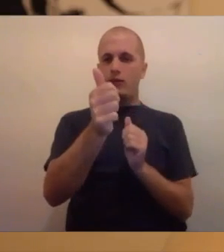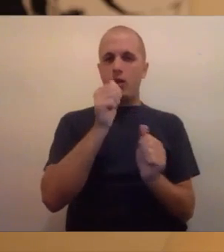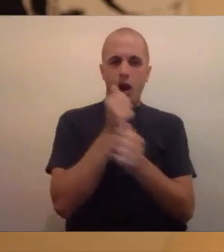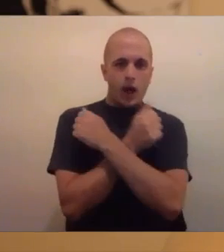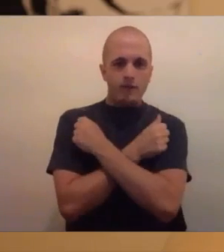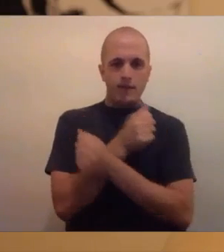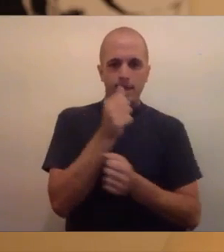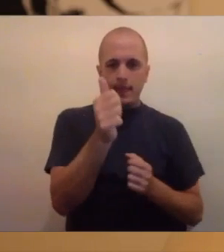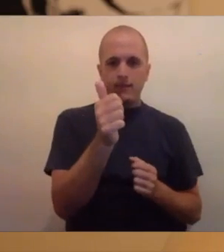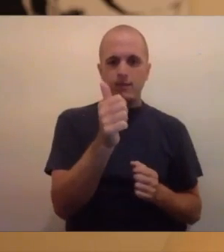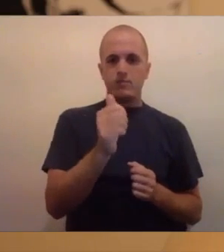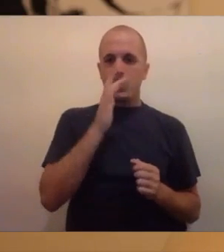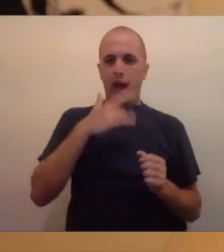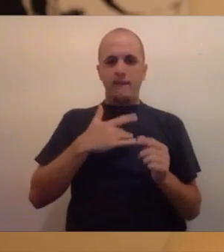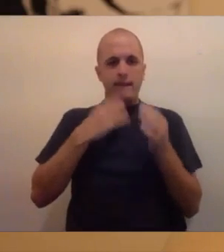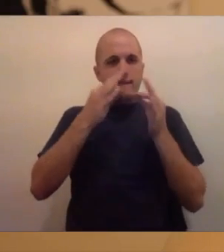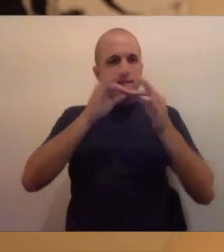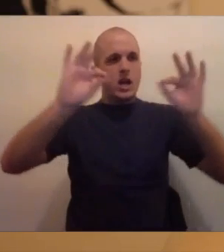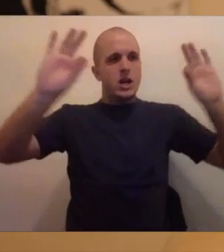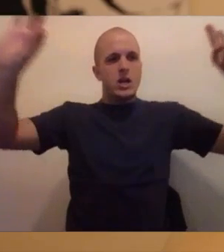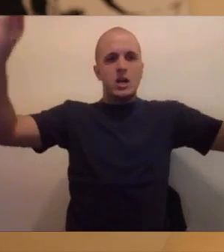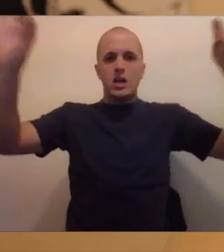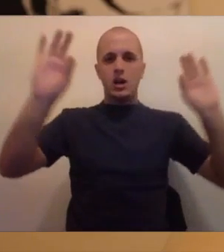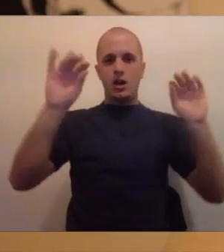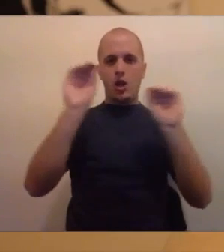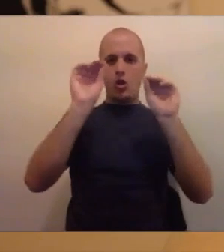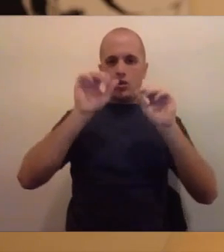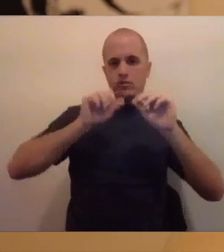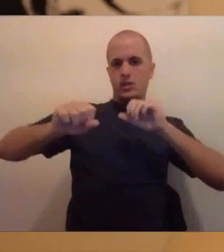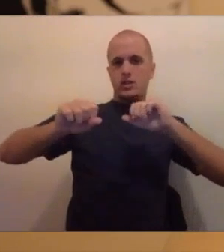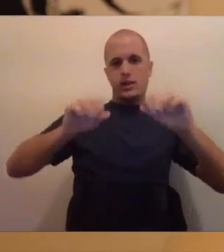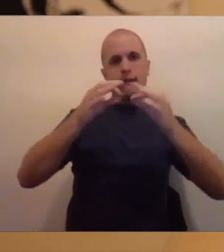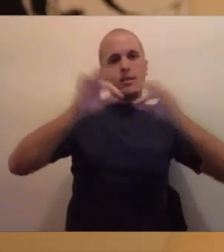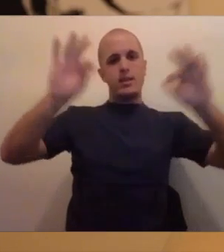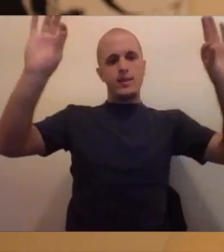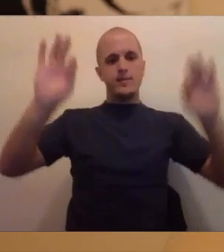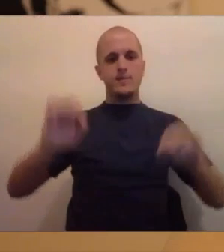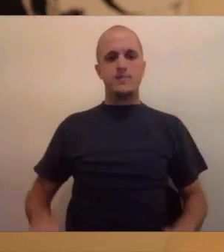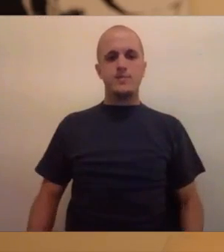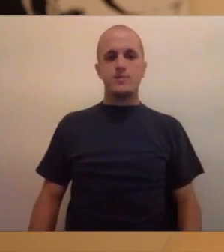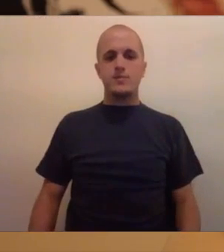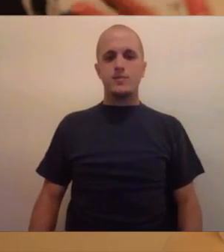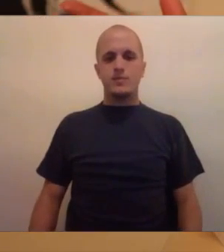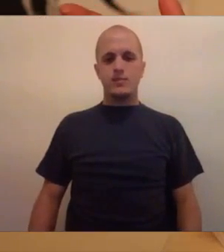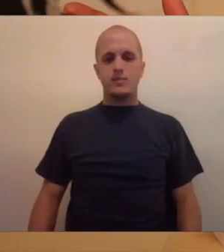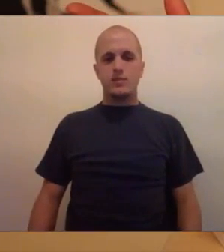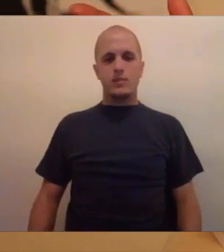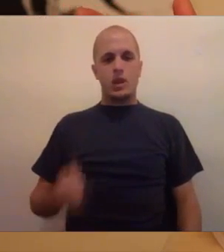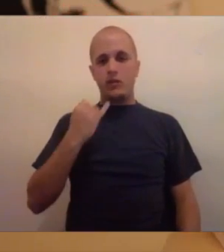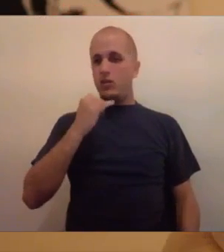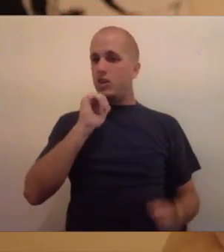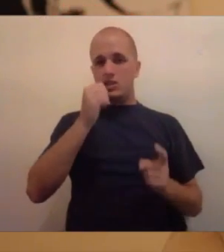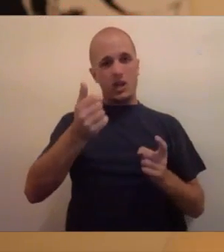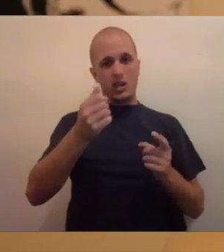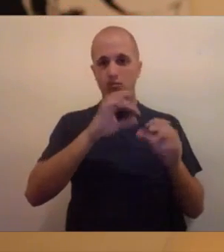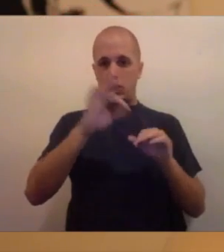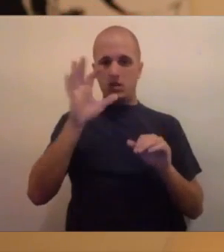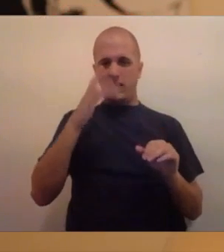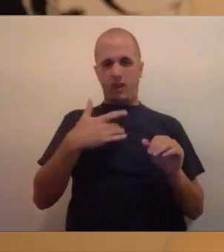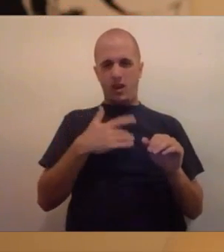Inner-peace. And, inner-peace is the real peace. You will feel free. Spirituality gives you